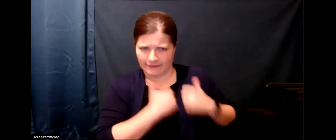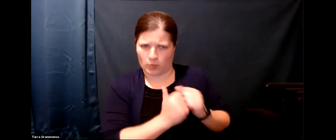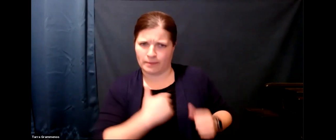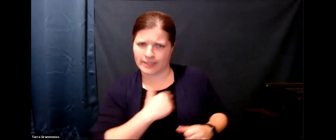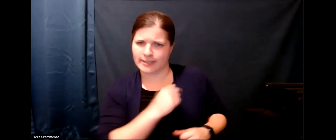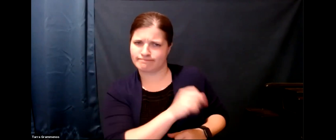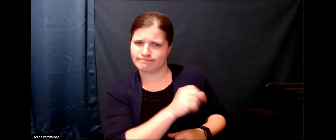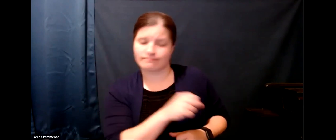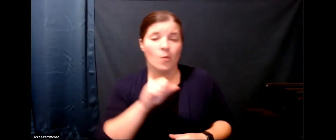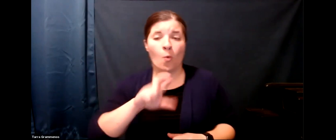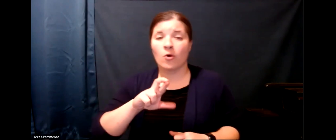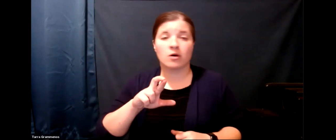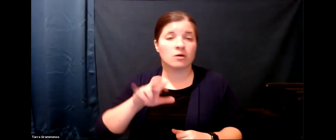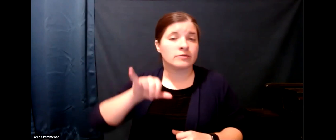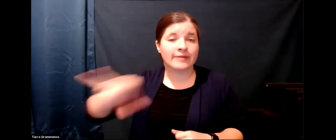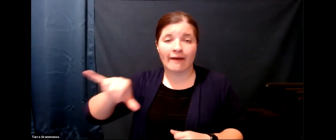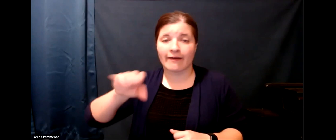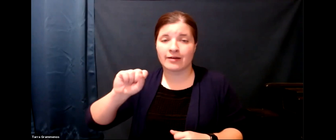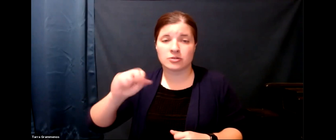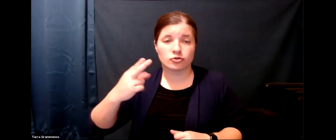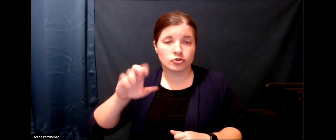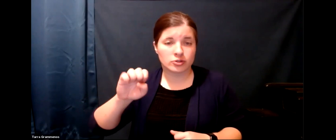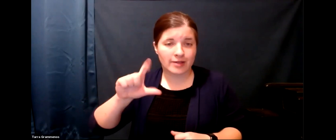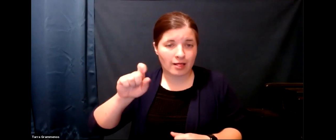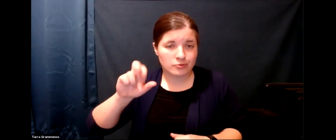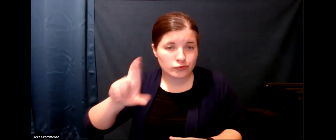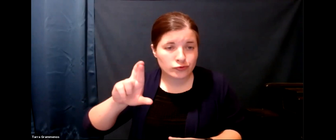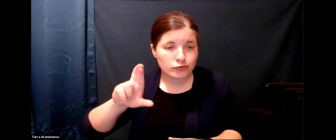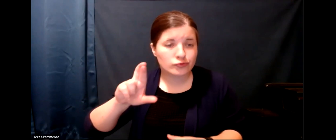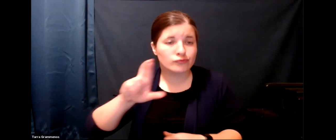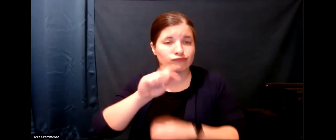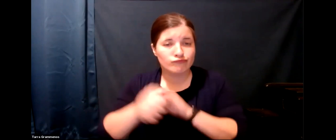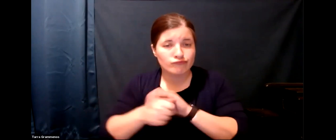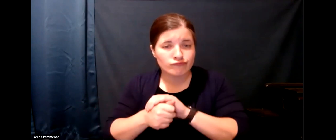they're staying at a shelter, a designated shelter